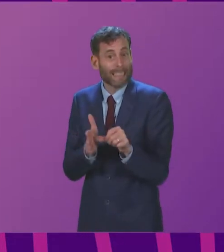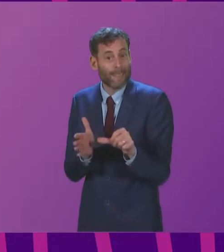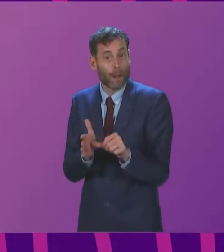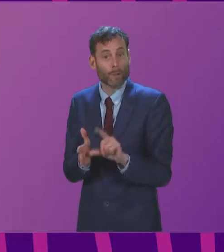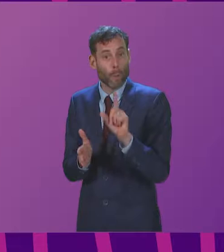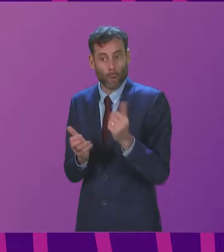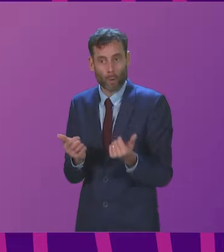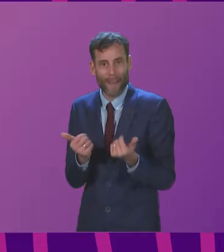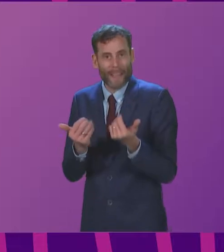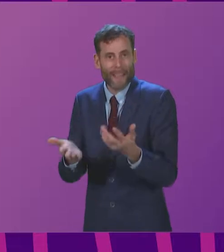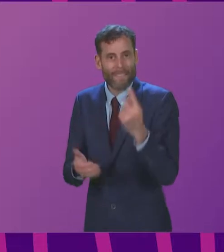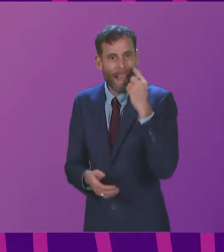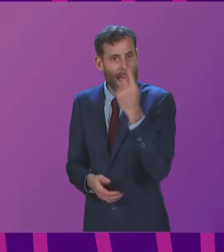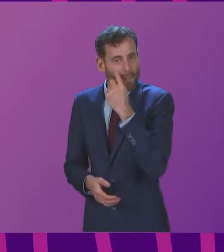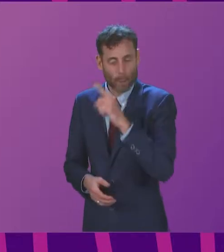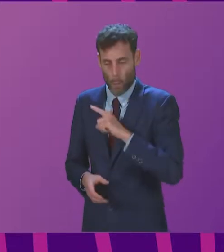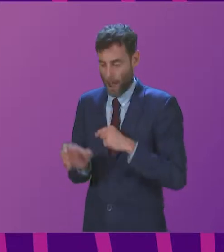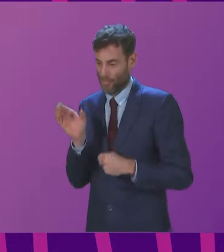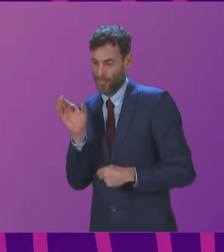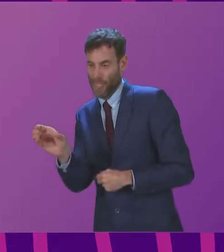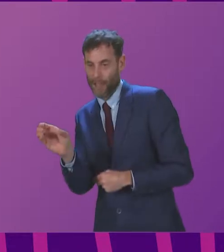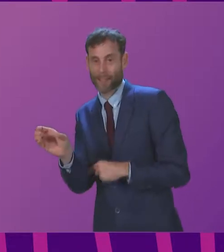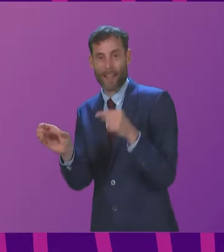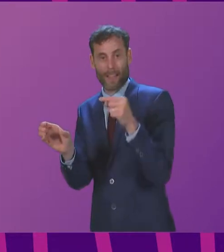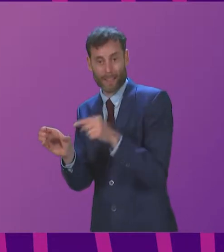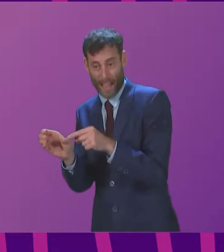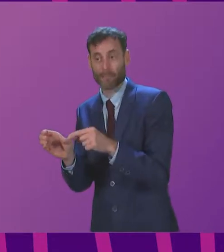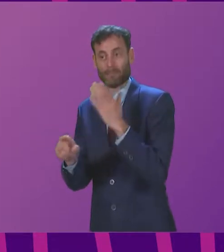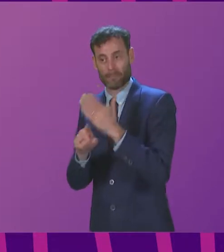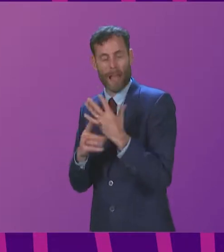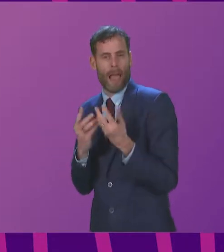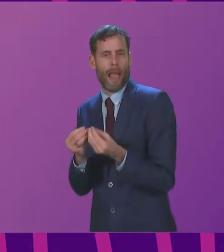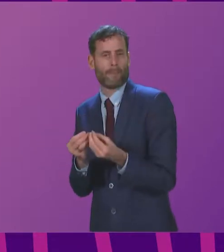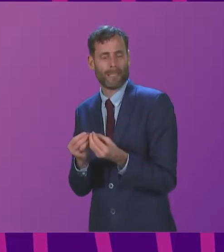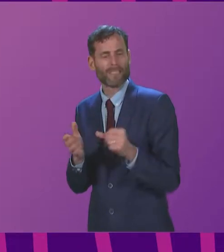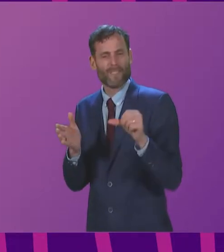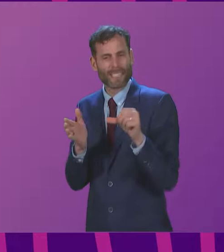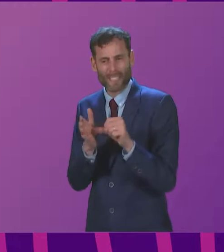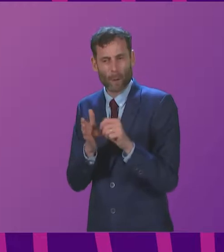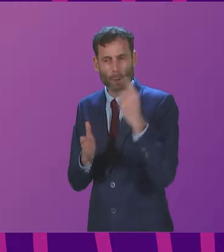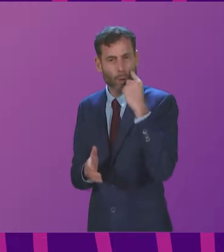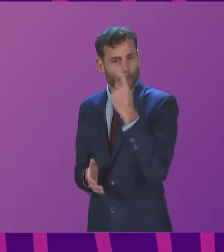that intervention X leads to effect Y. Cause and effect is very difficult to prove absolutely.